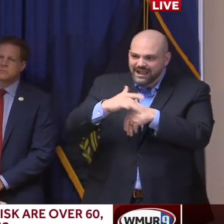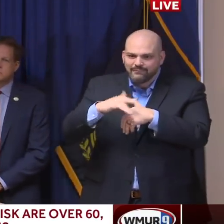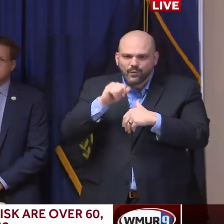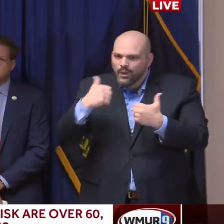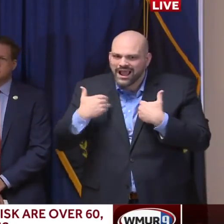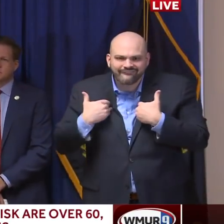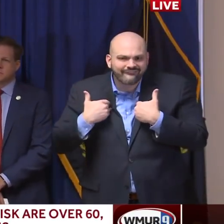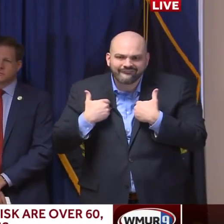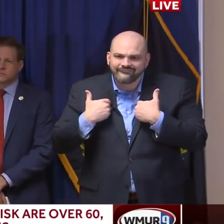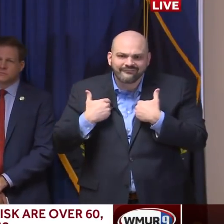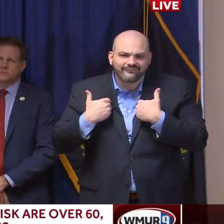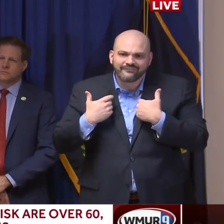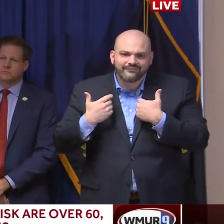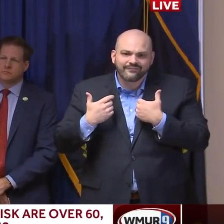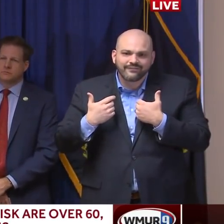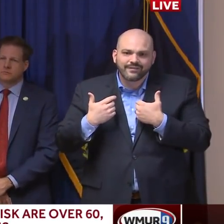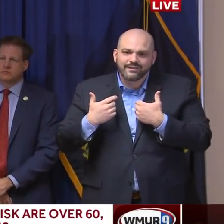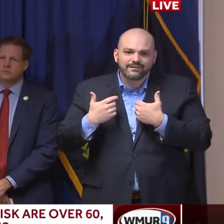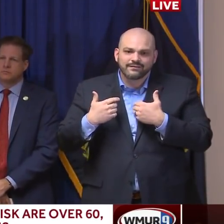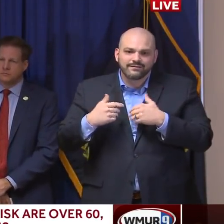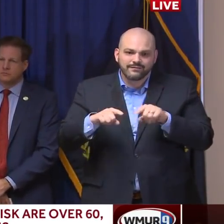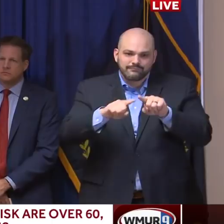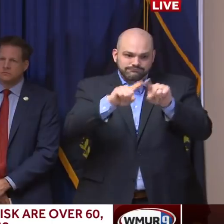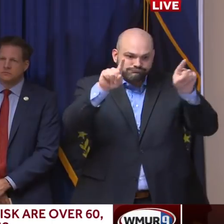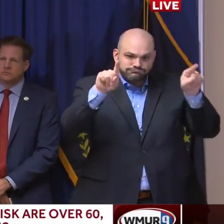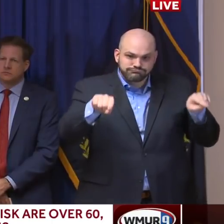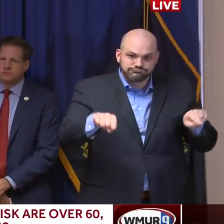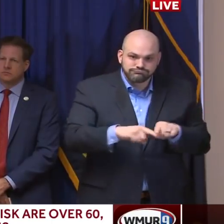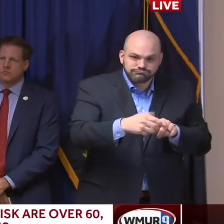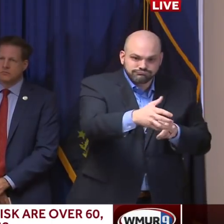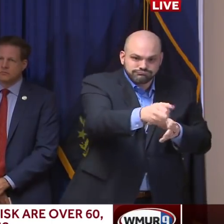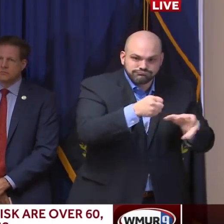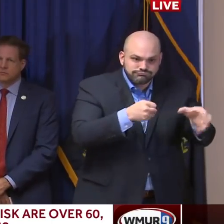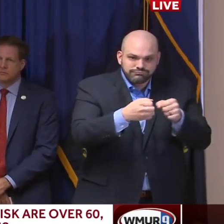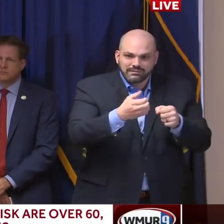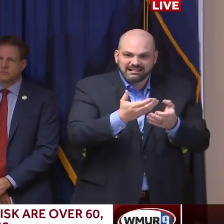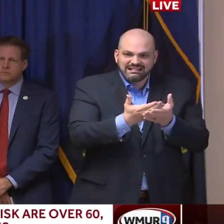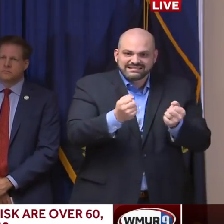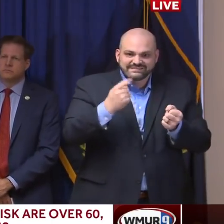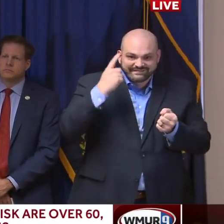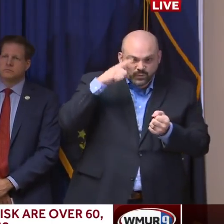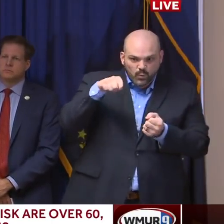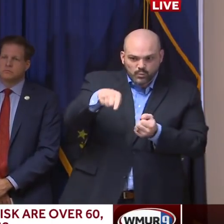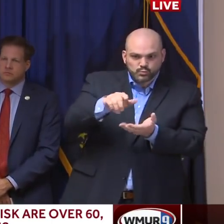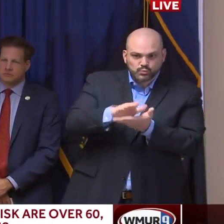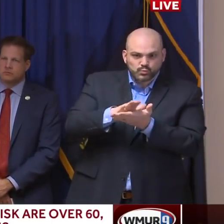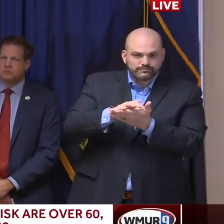STUDENTS DO NOT HAVE CHROMEBOOKS LIKE THEY DO IN OTHER COMMUNITIES.